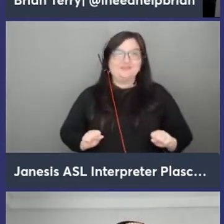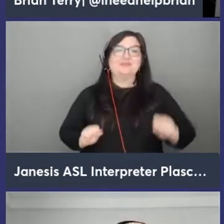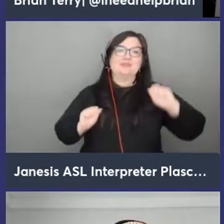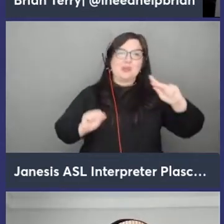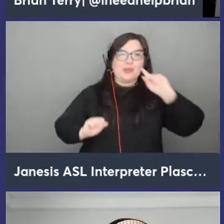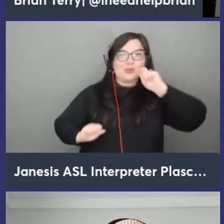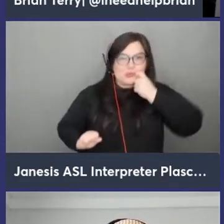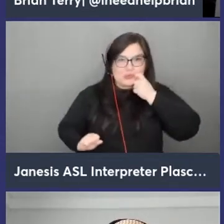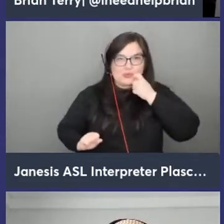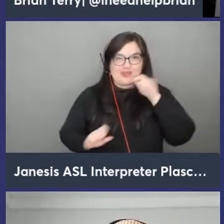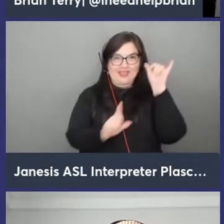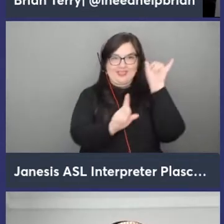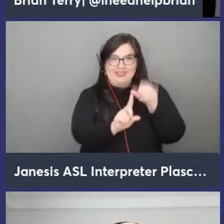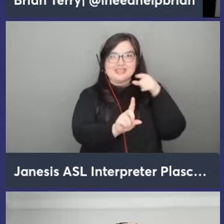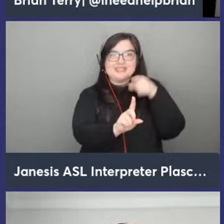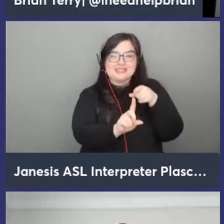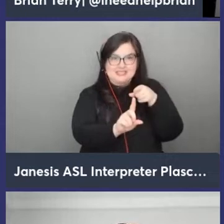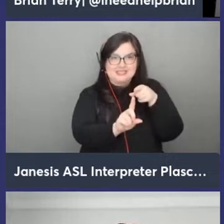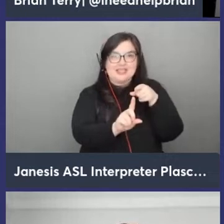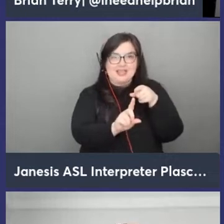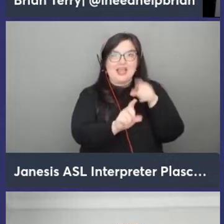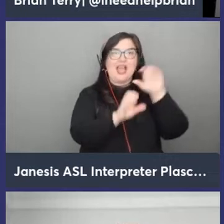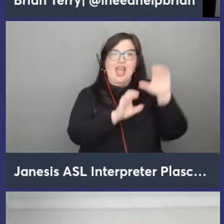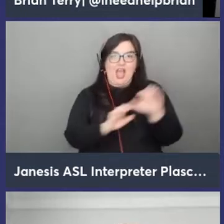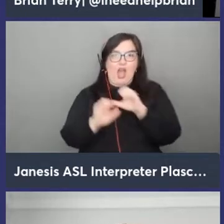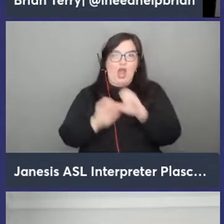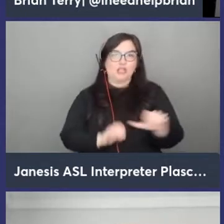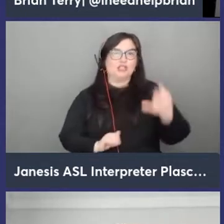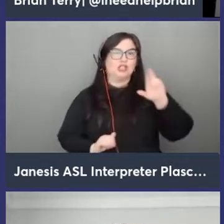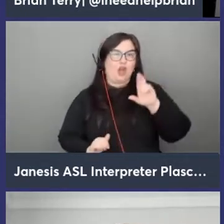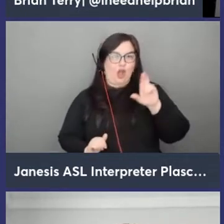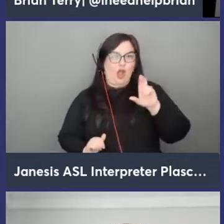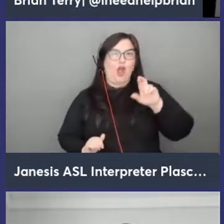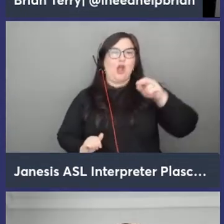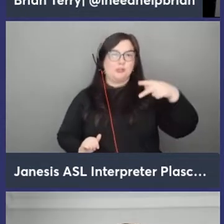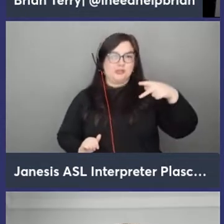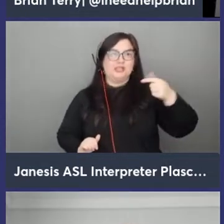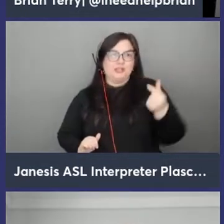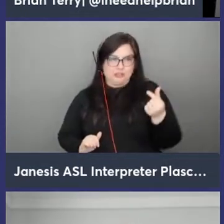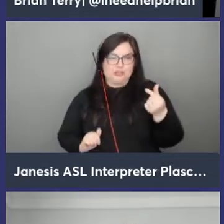So this is an action RPG game. We do not take the credits for this.